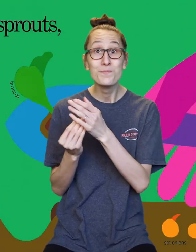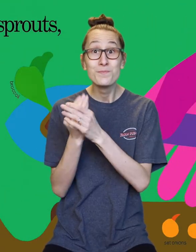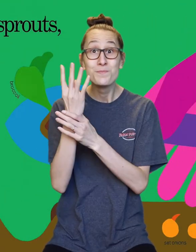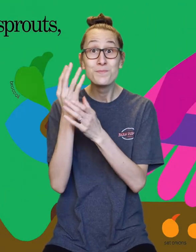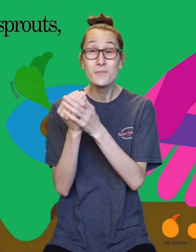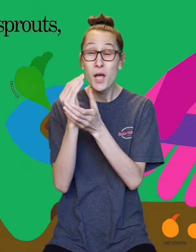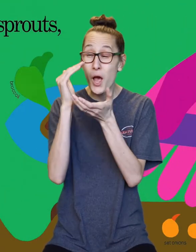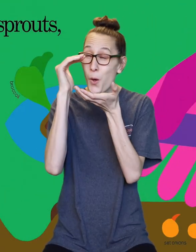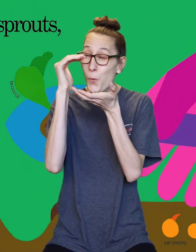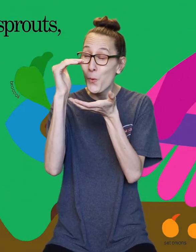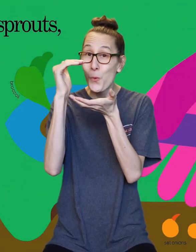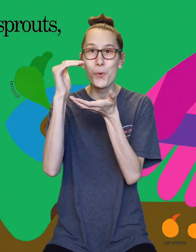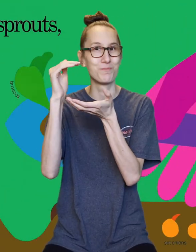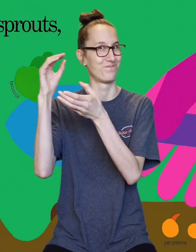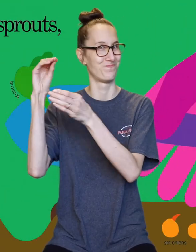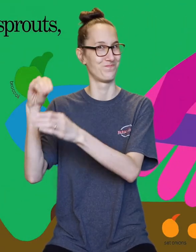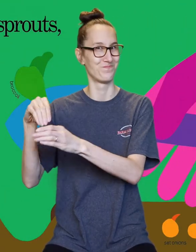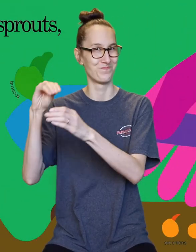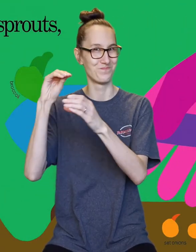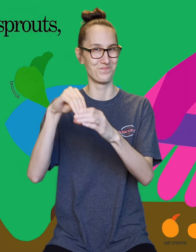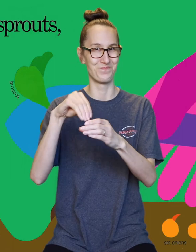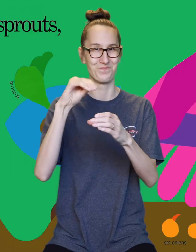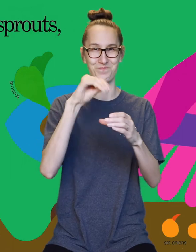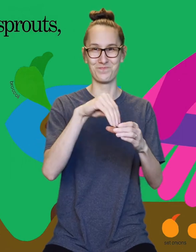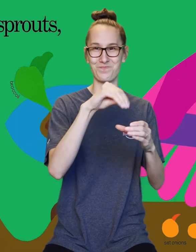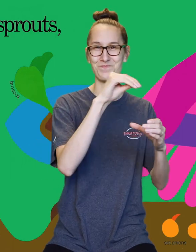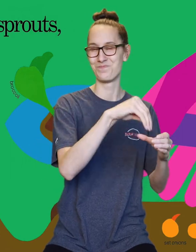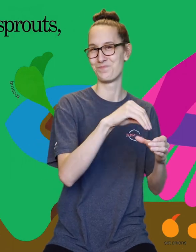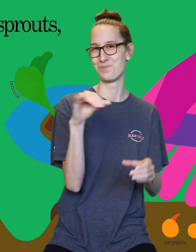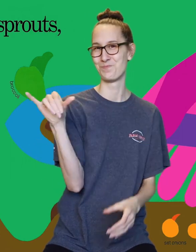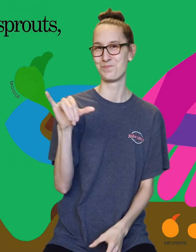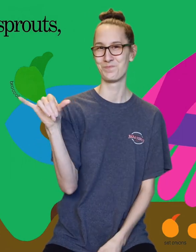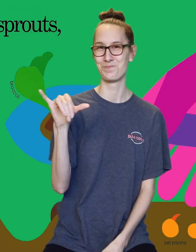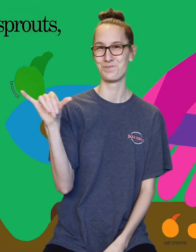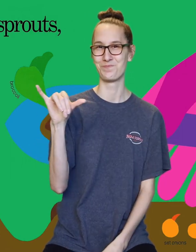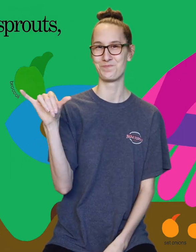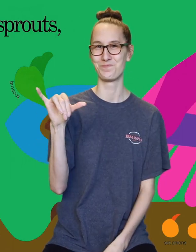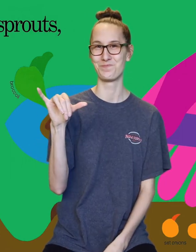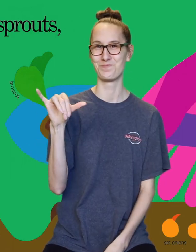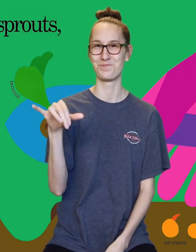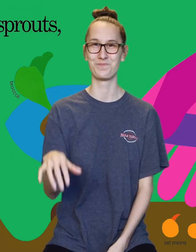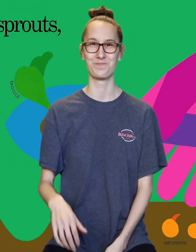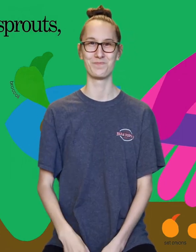and the sprouts too,